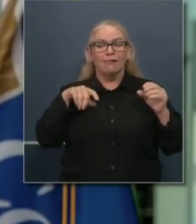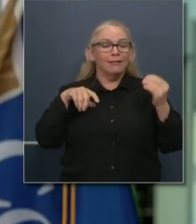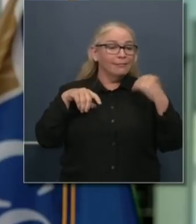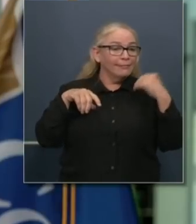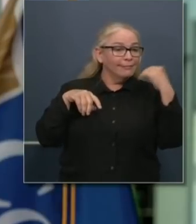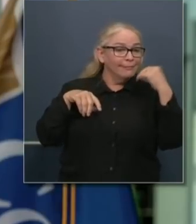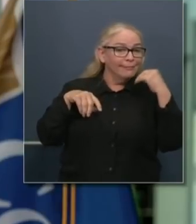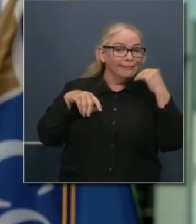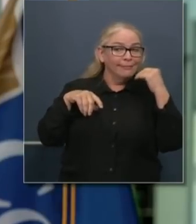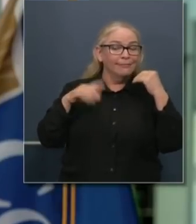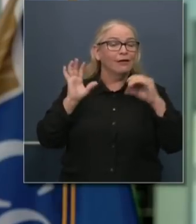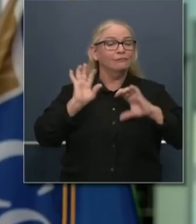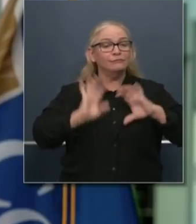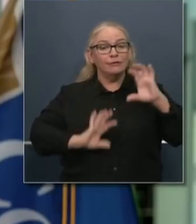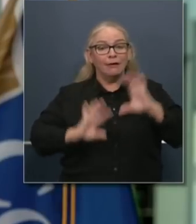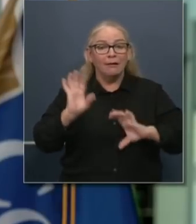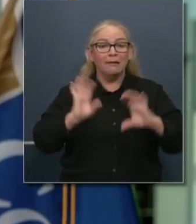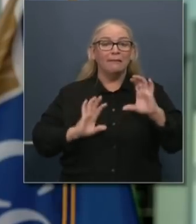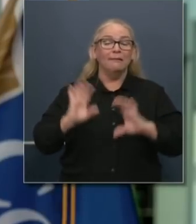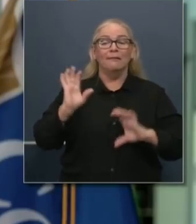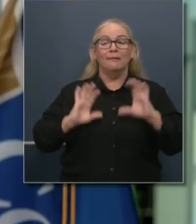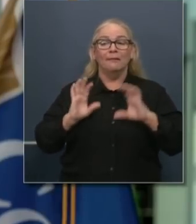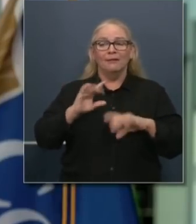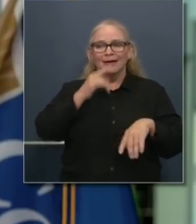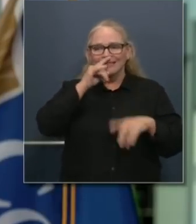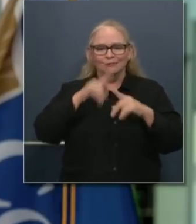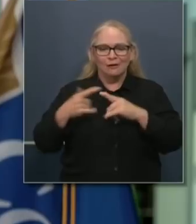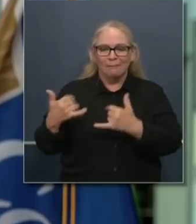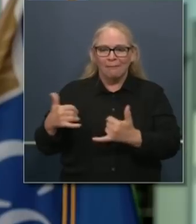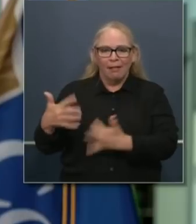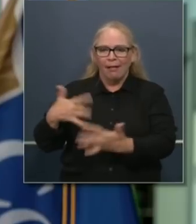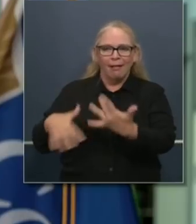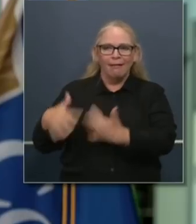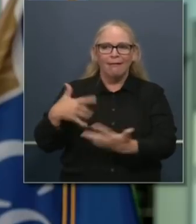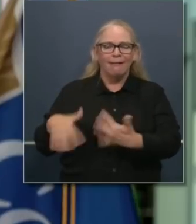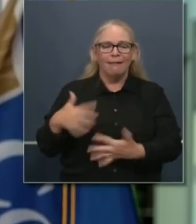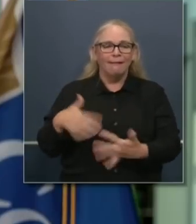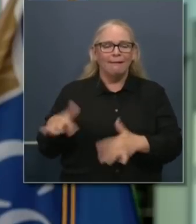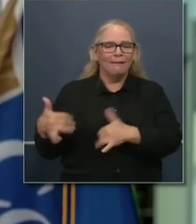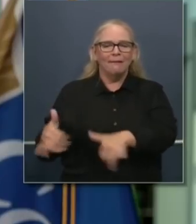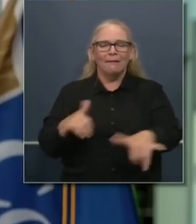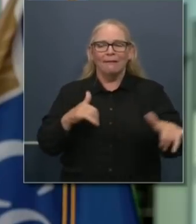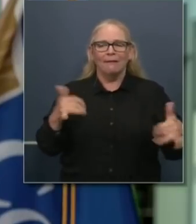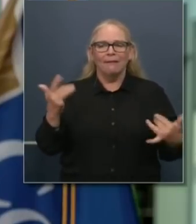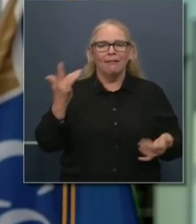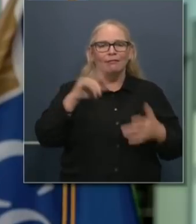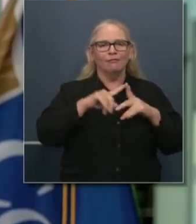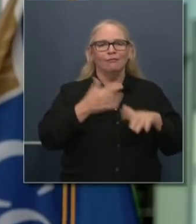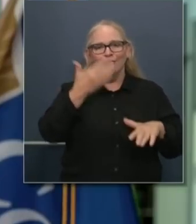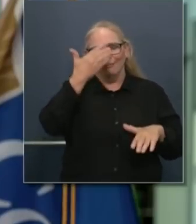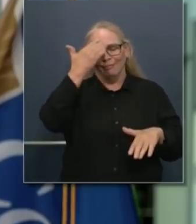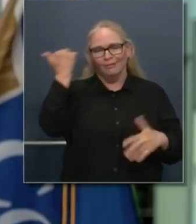WITHIN AN HOUR OR TWO, WE GET TO HAVE A DRINK AND THE MASKS